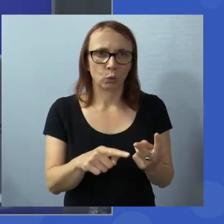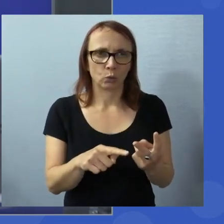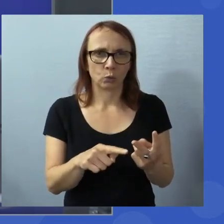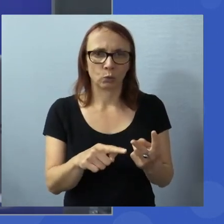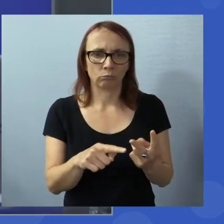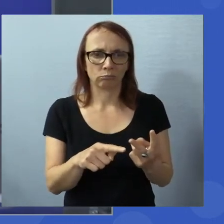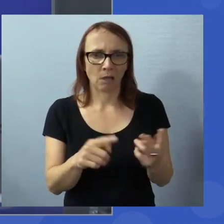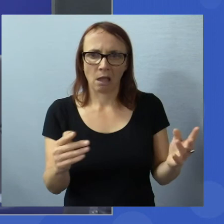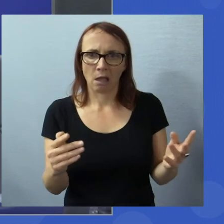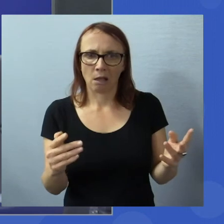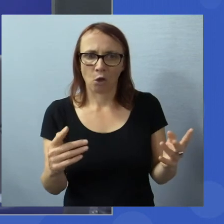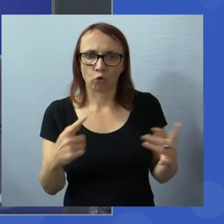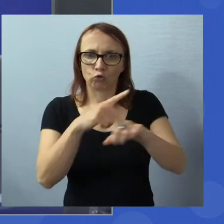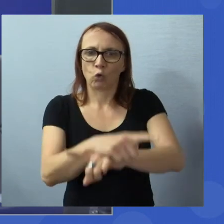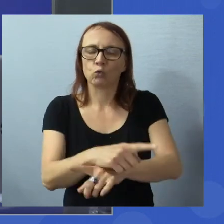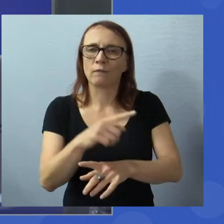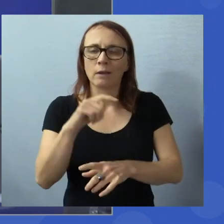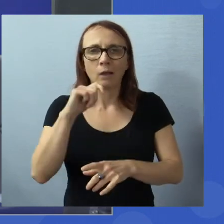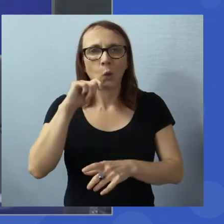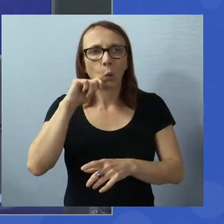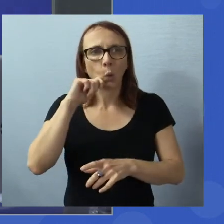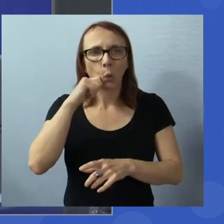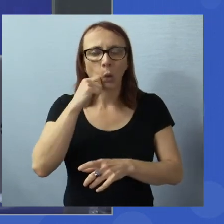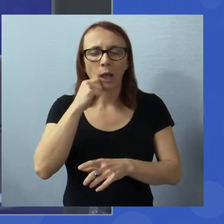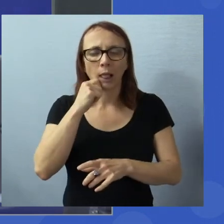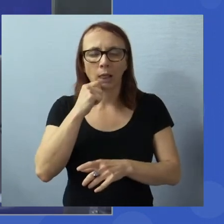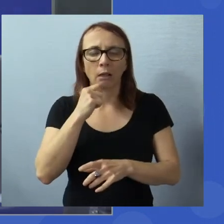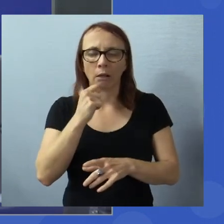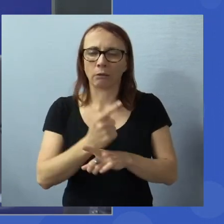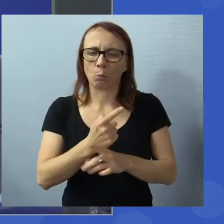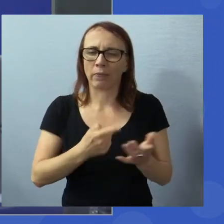ground and we'll be reflecting on that quite clearly so I think at this point